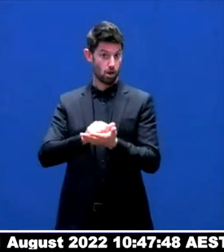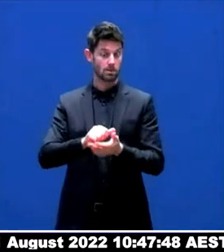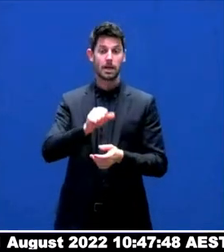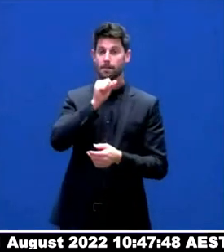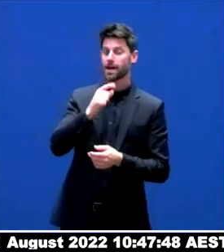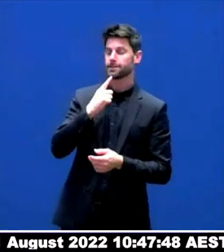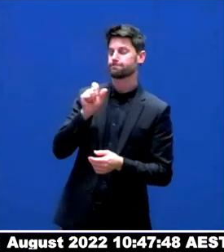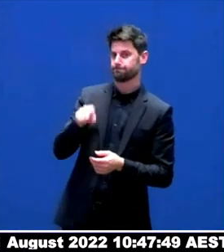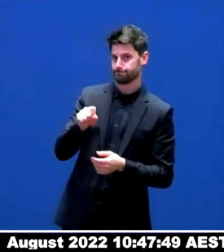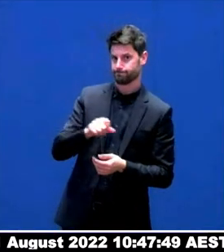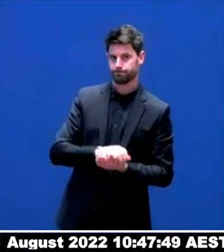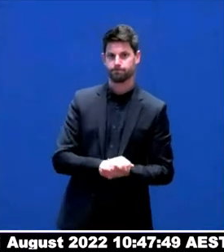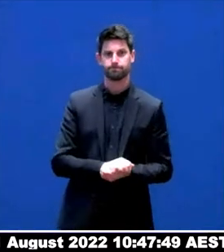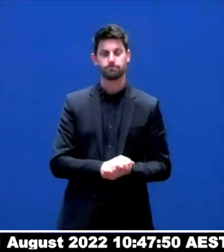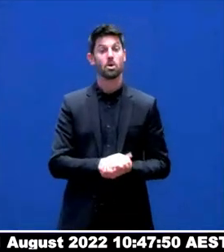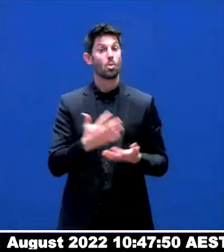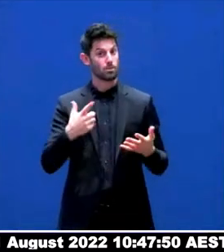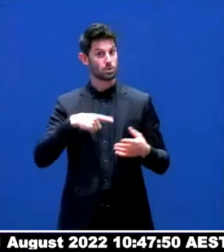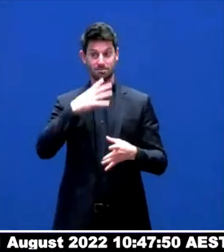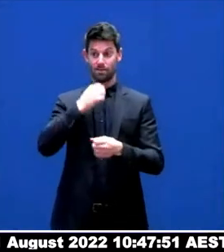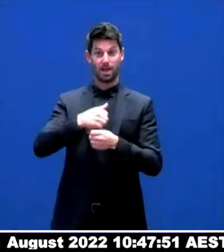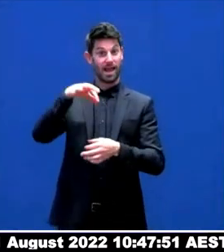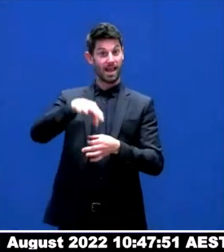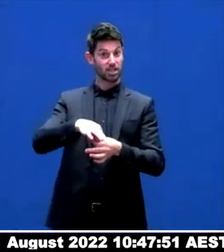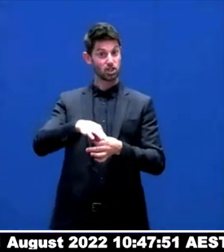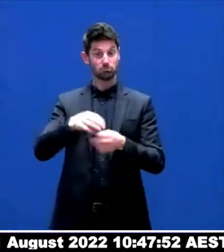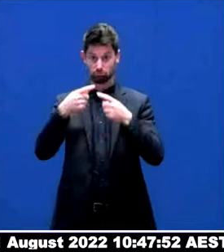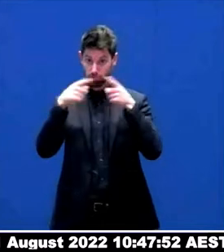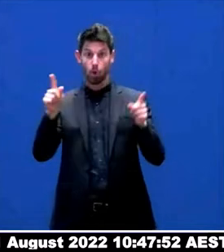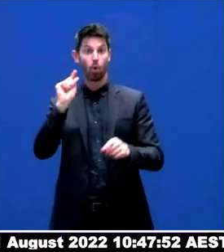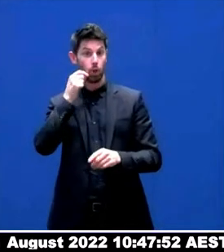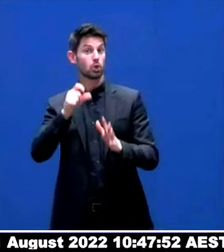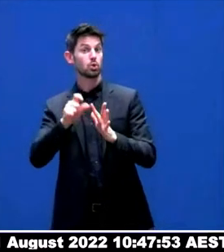the fact of it being an election commitment and an intention to do so, what can you tell